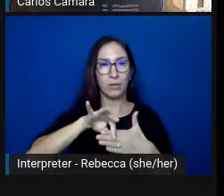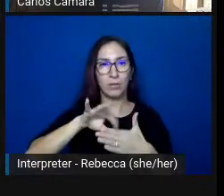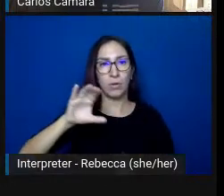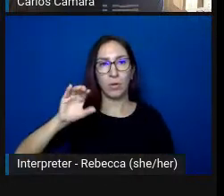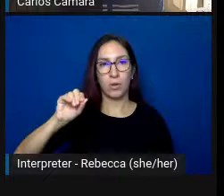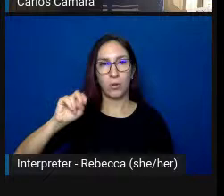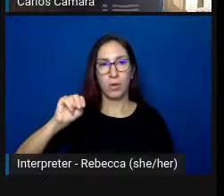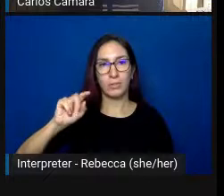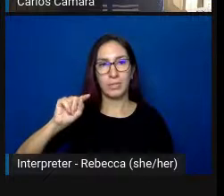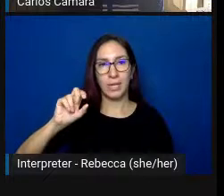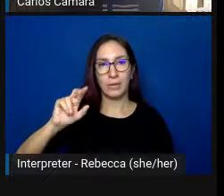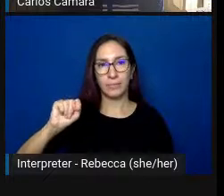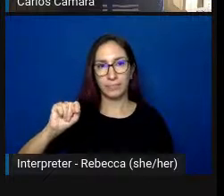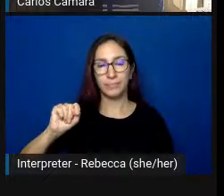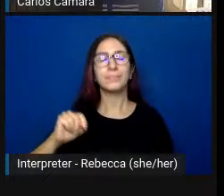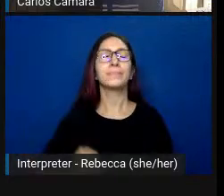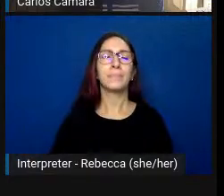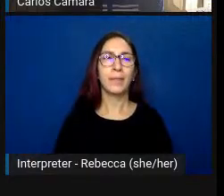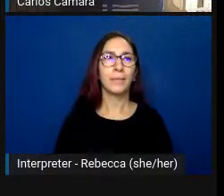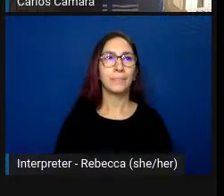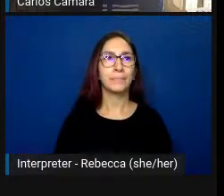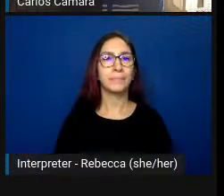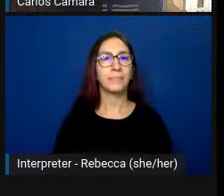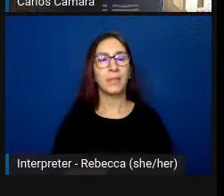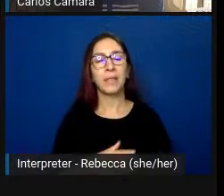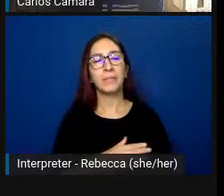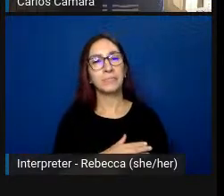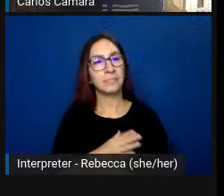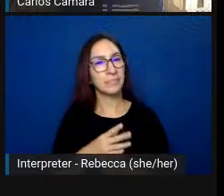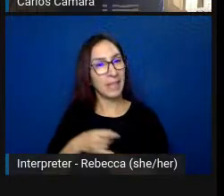develop the tools that is used to write the content.